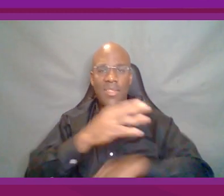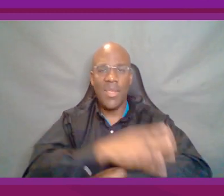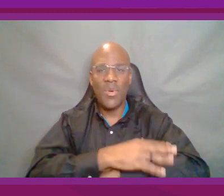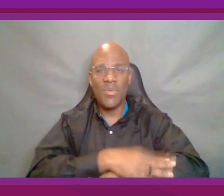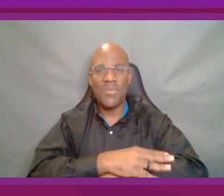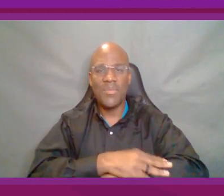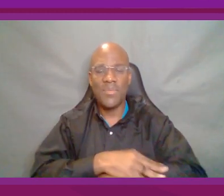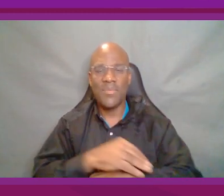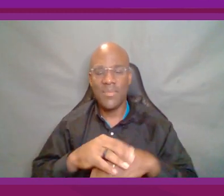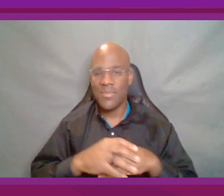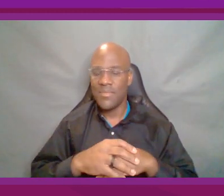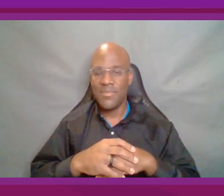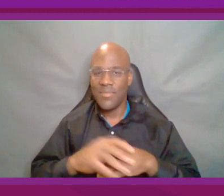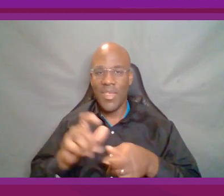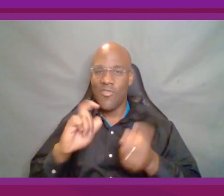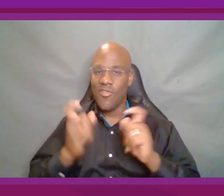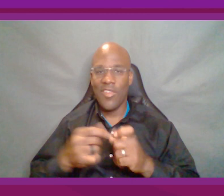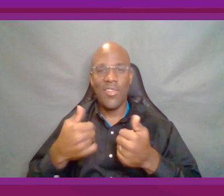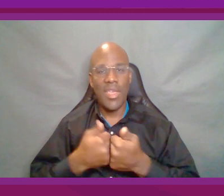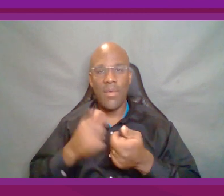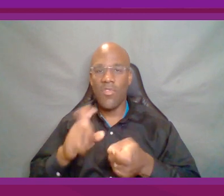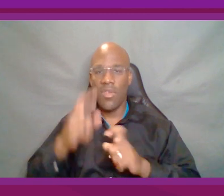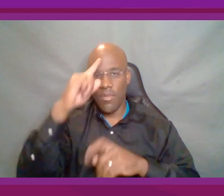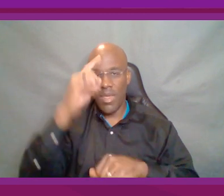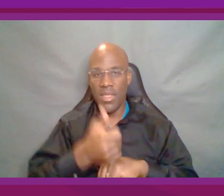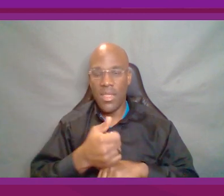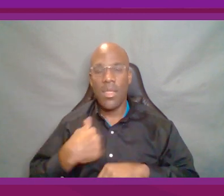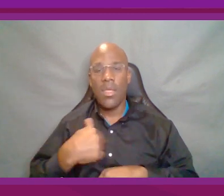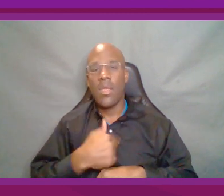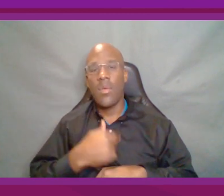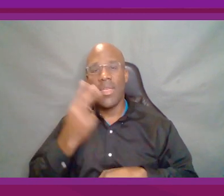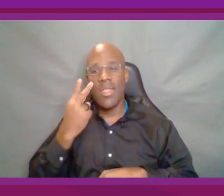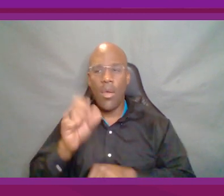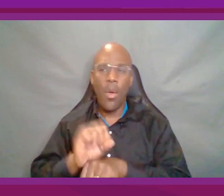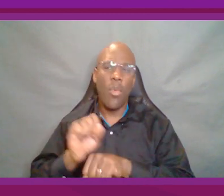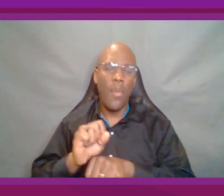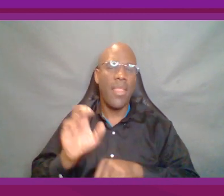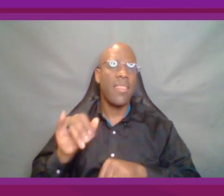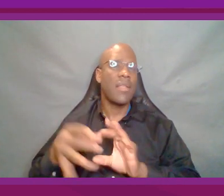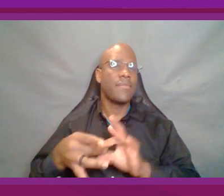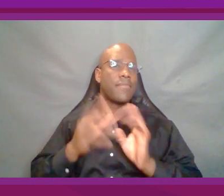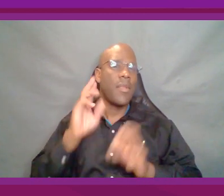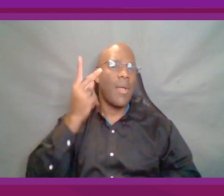look so much you know at the political aspects of employment, when you really look at it it's